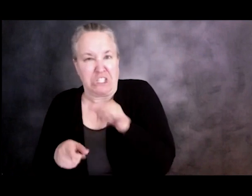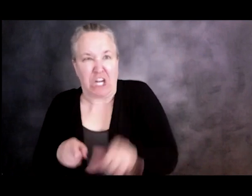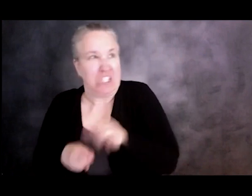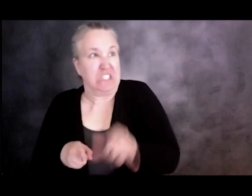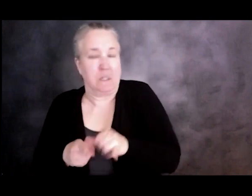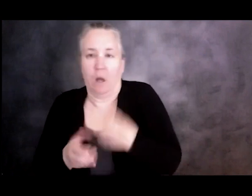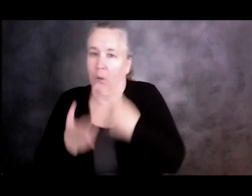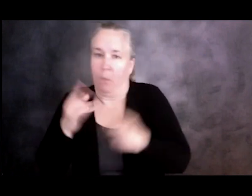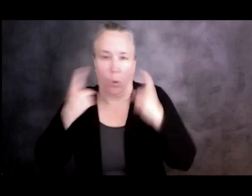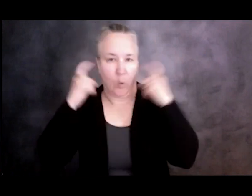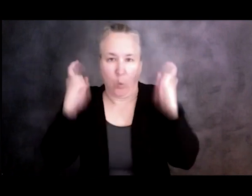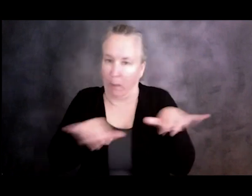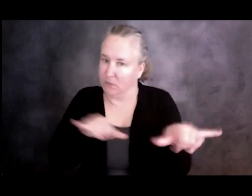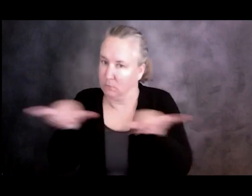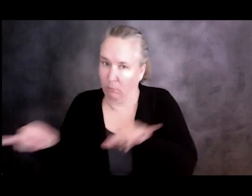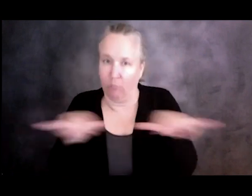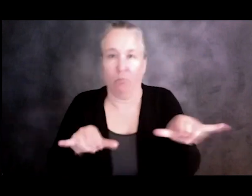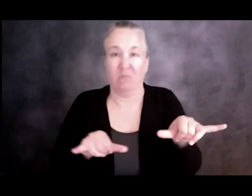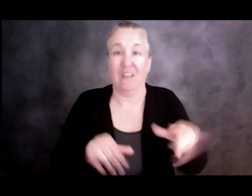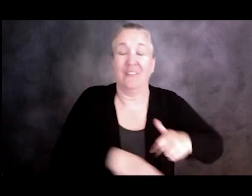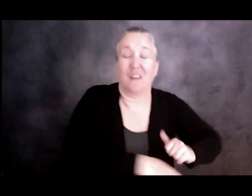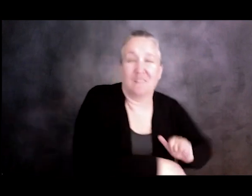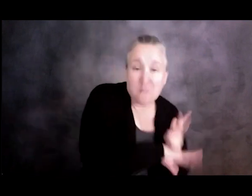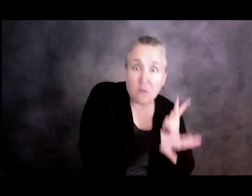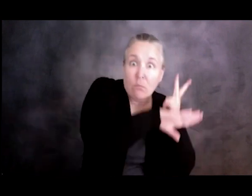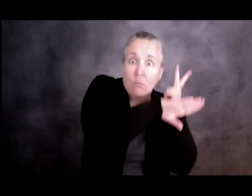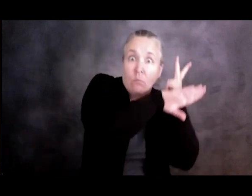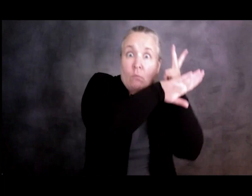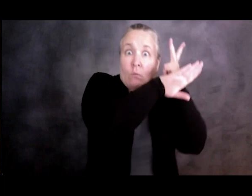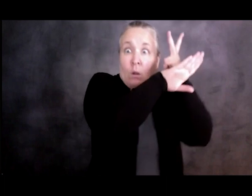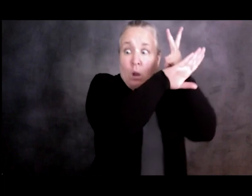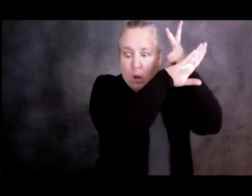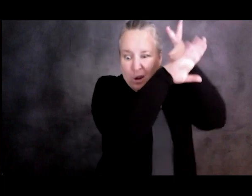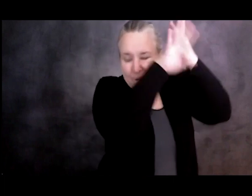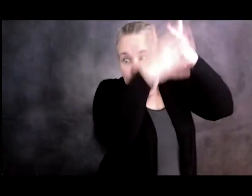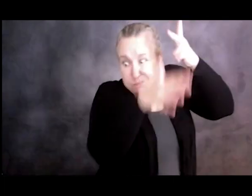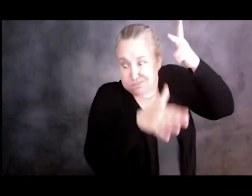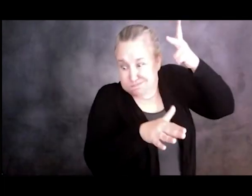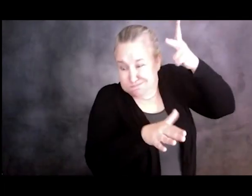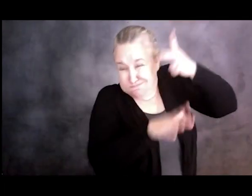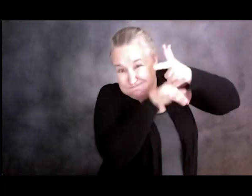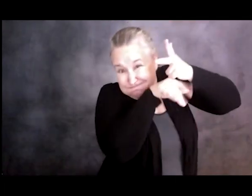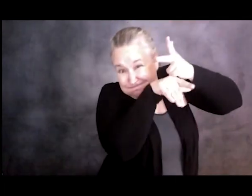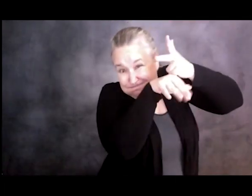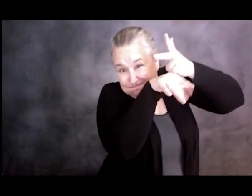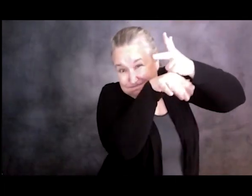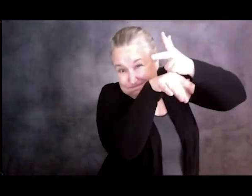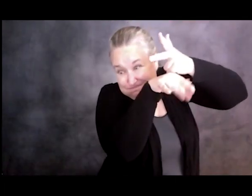Then our arc reached its peak, and for an eternal moment, perched on the snow-capped crest of a watery precipice.